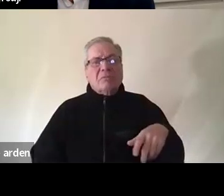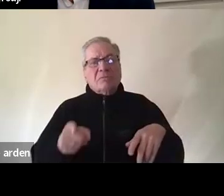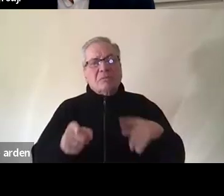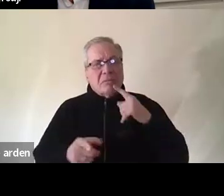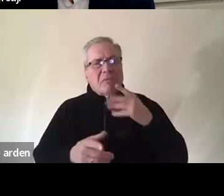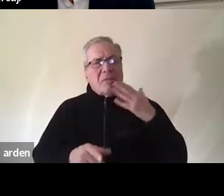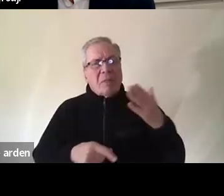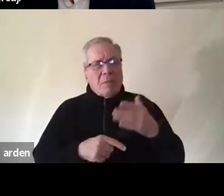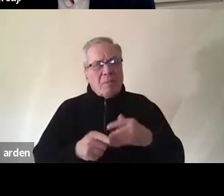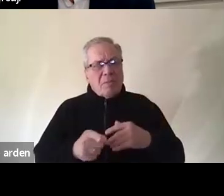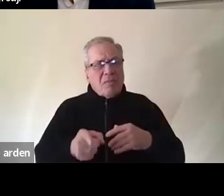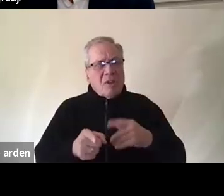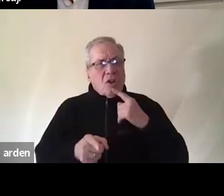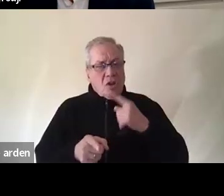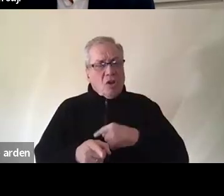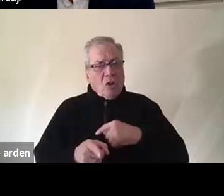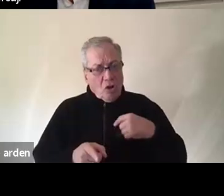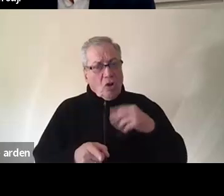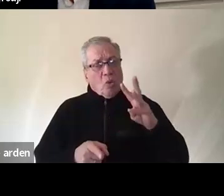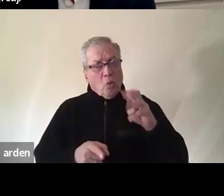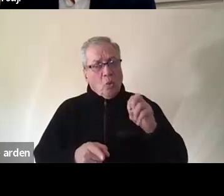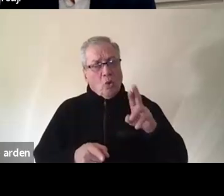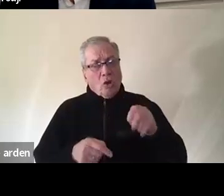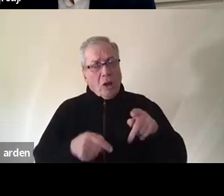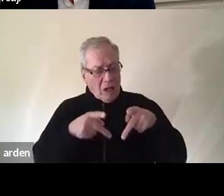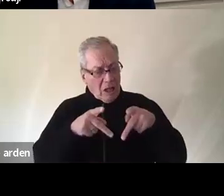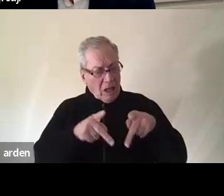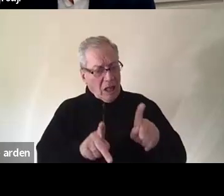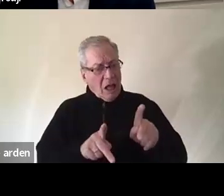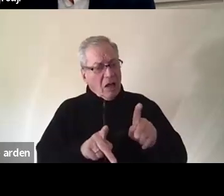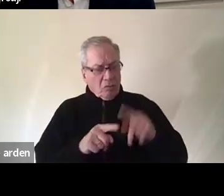We were allowed to define low income ourselves.